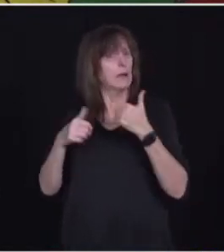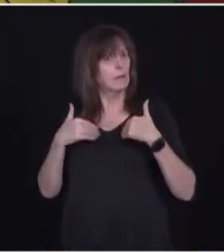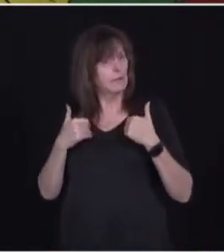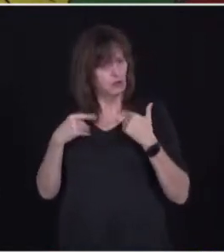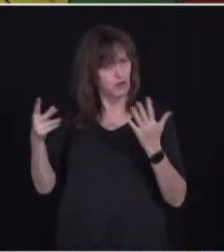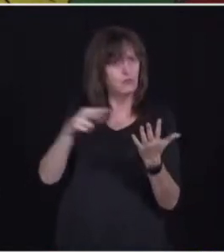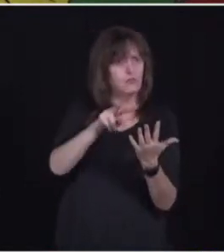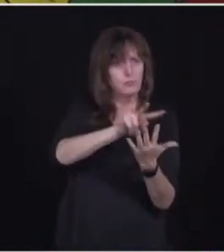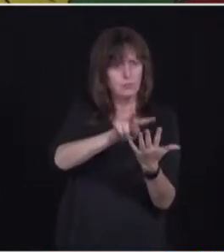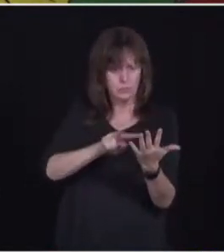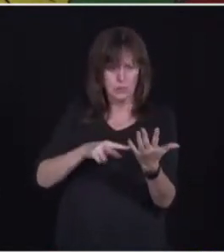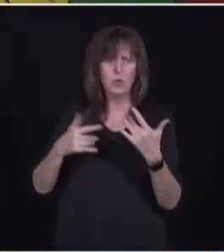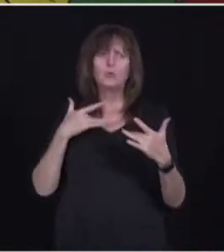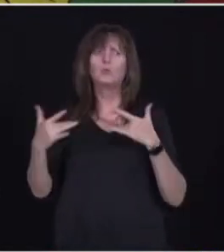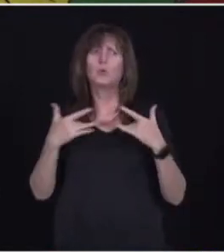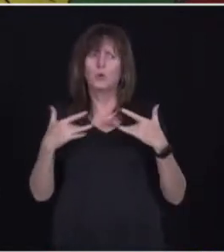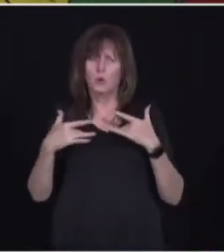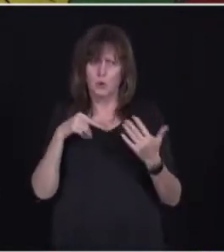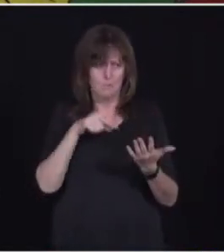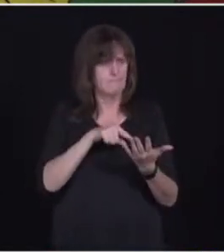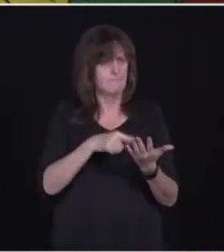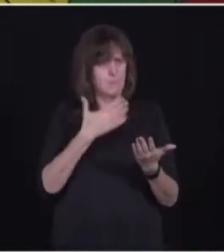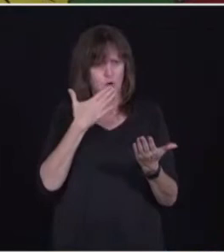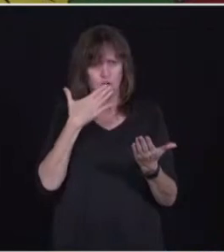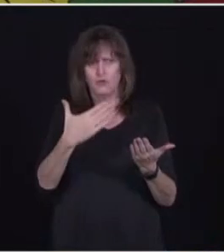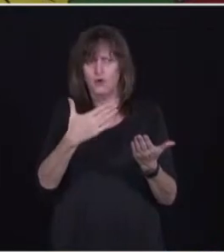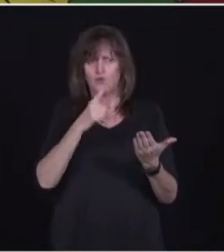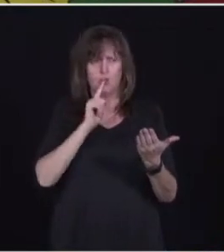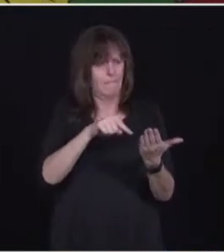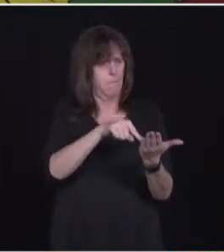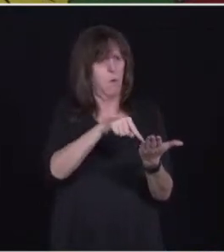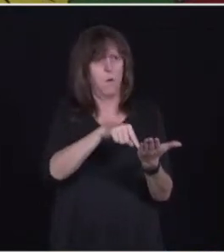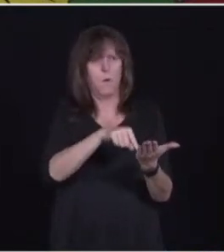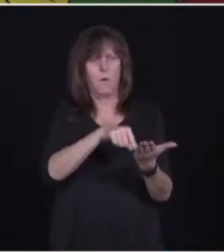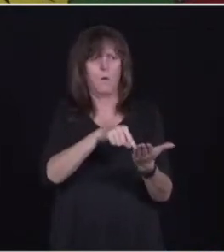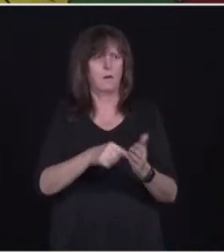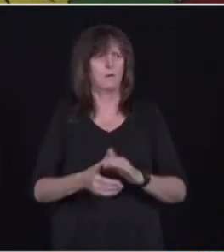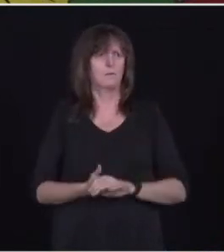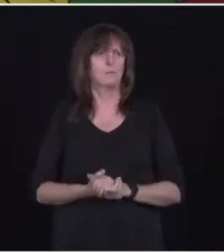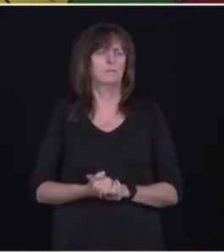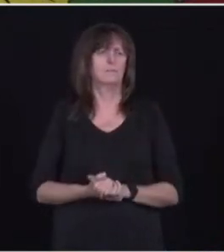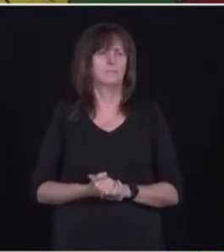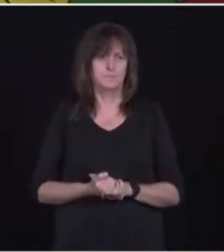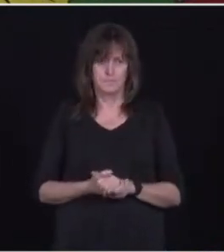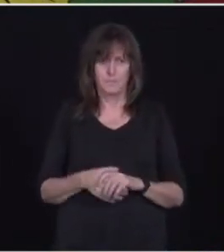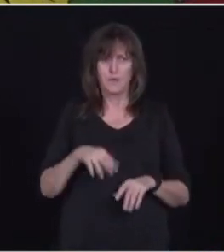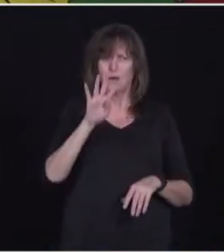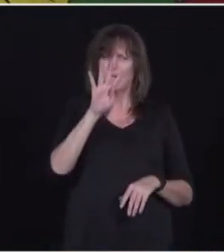and run through the concerns. In my opinion this is a great report and out of the 45 pages,